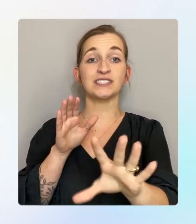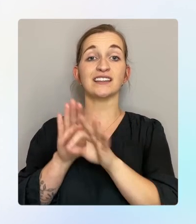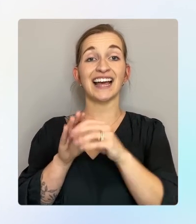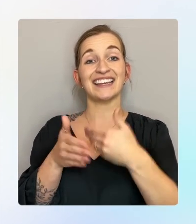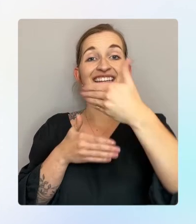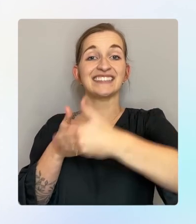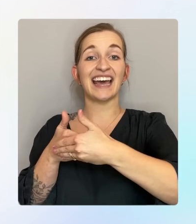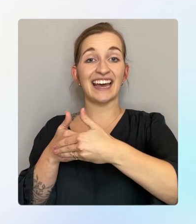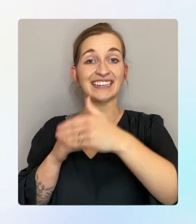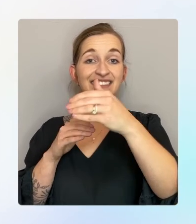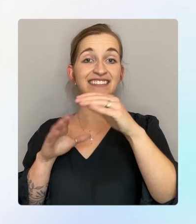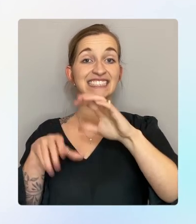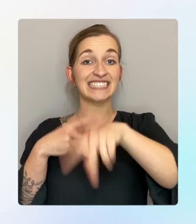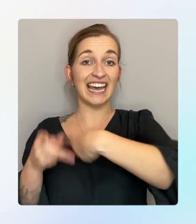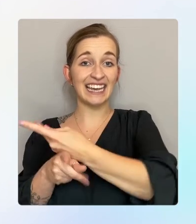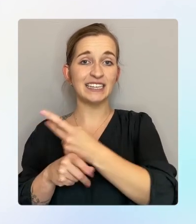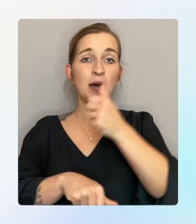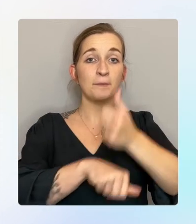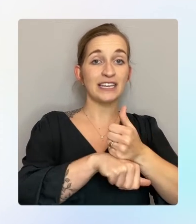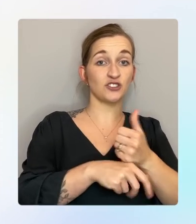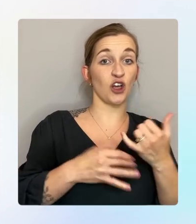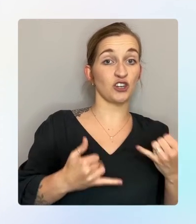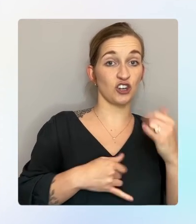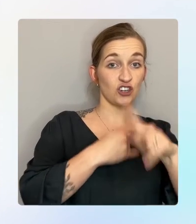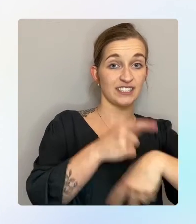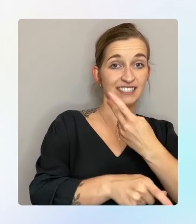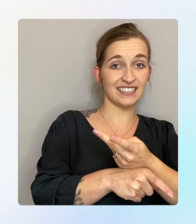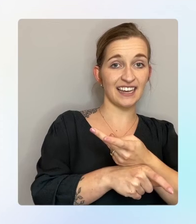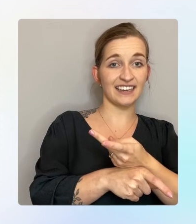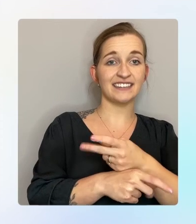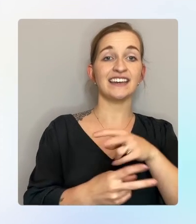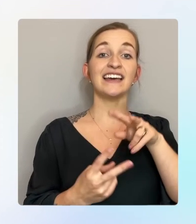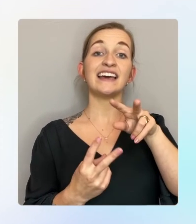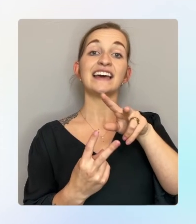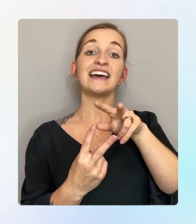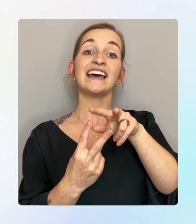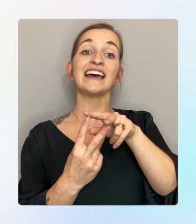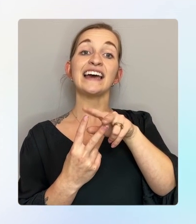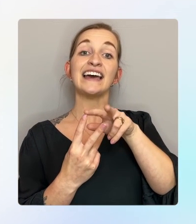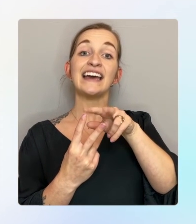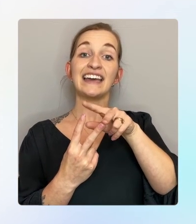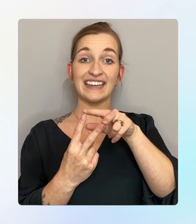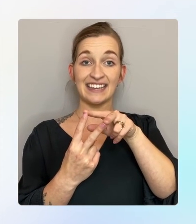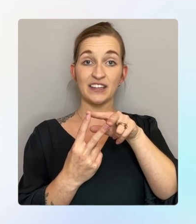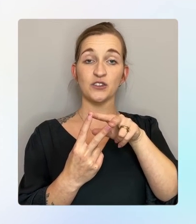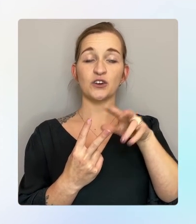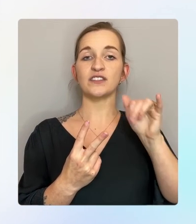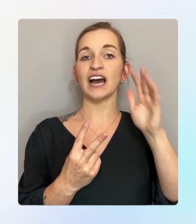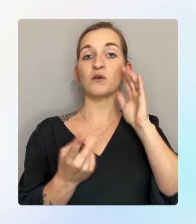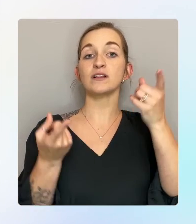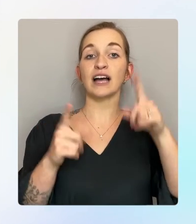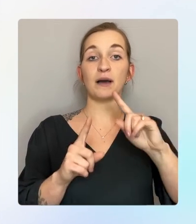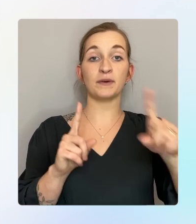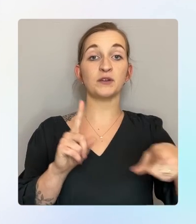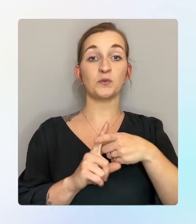based on the current state. The next state should only be set once either "Activate" is triggered or the timer is completed.